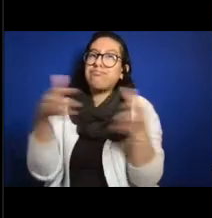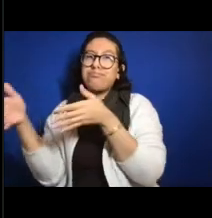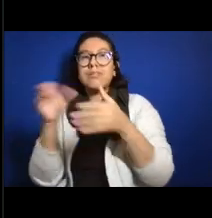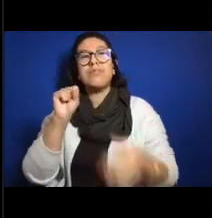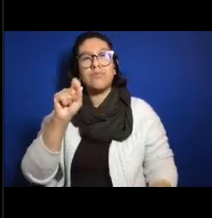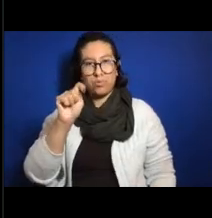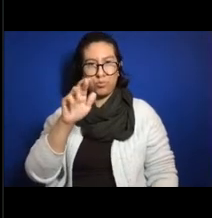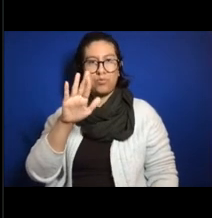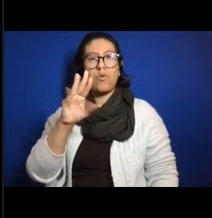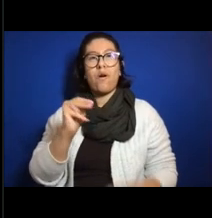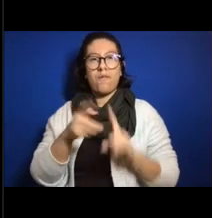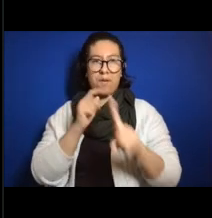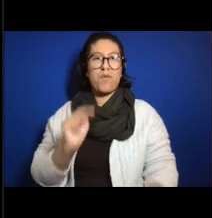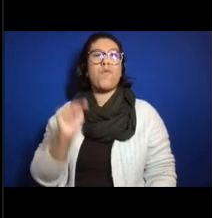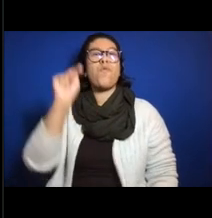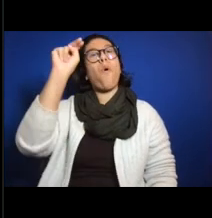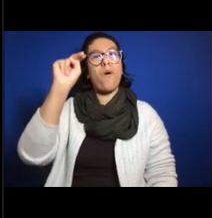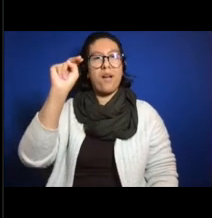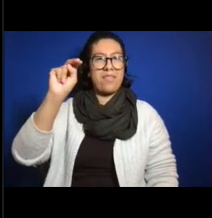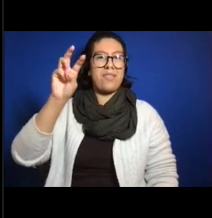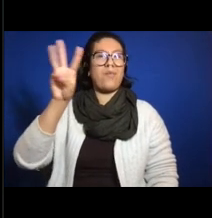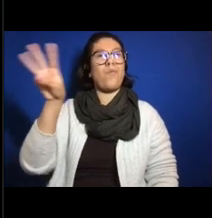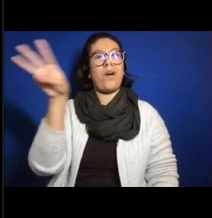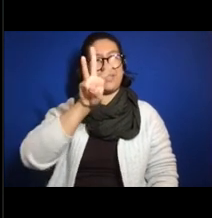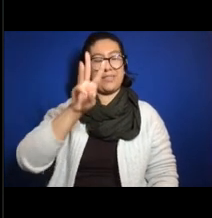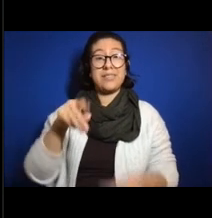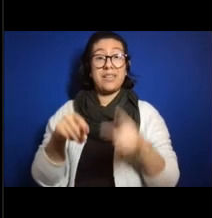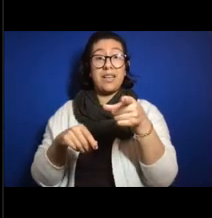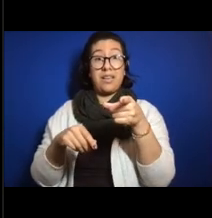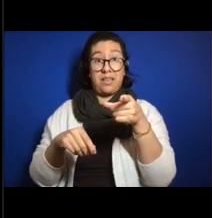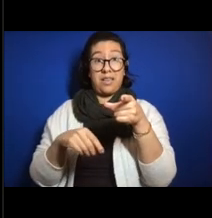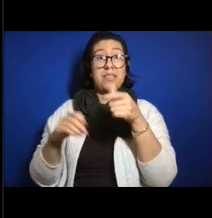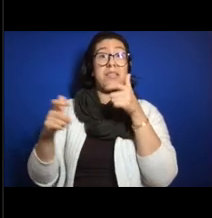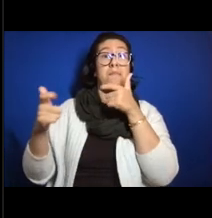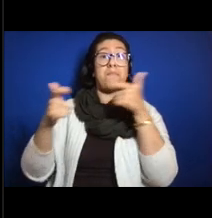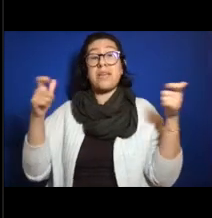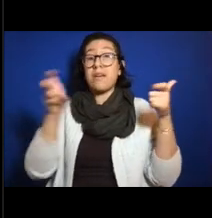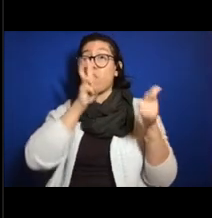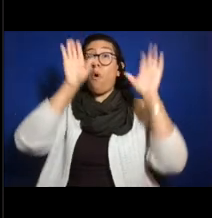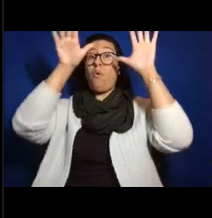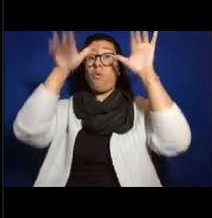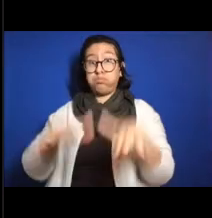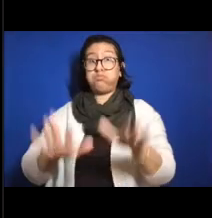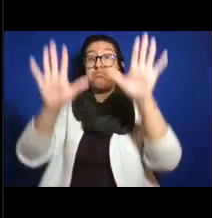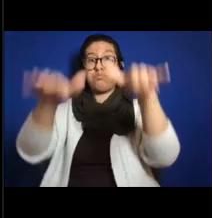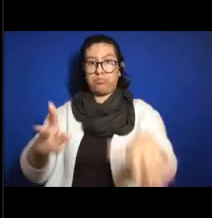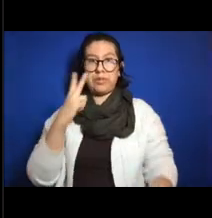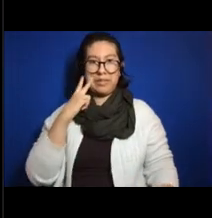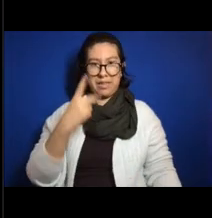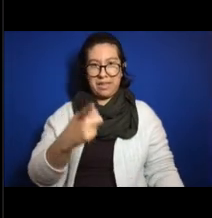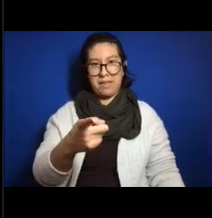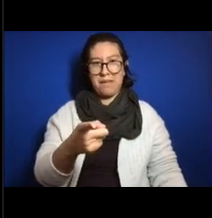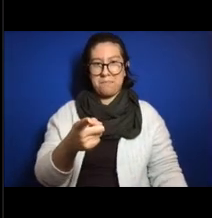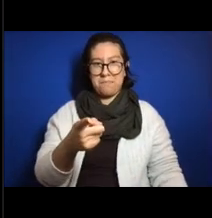And what happens when we get those big waves is that they can cause erosion and you can see it's like a beautiful sunny day.